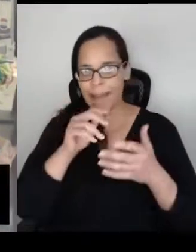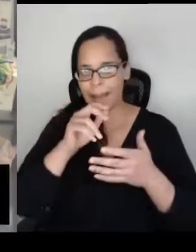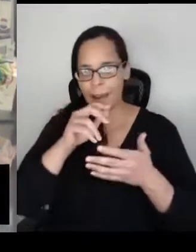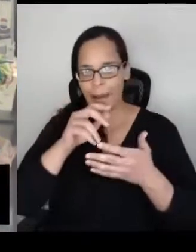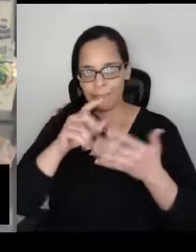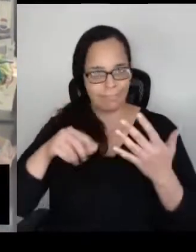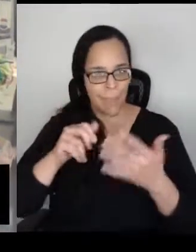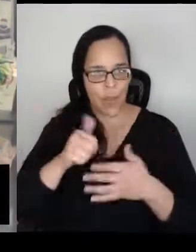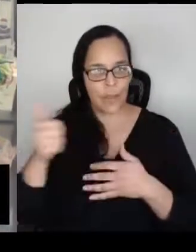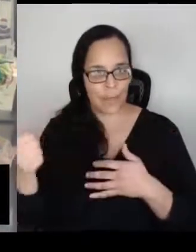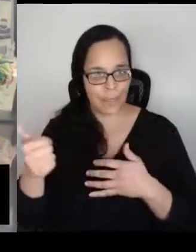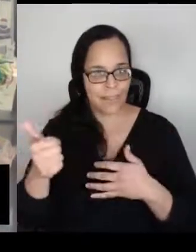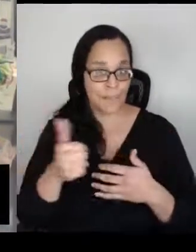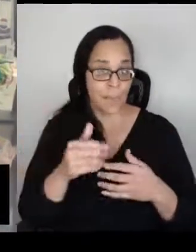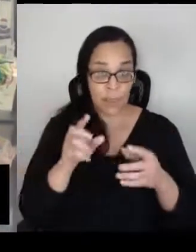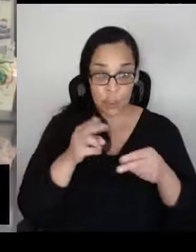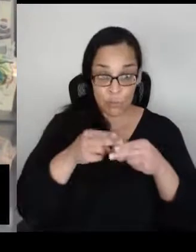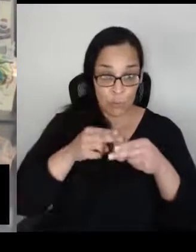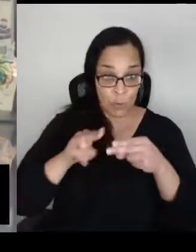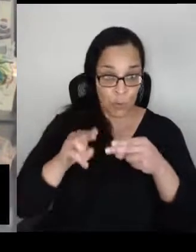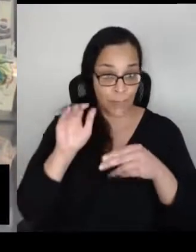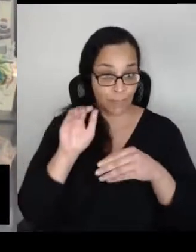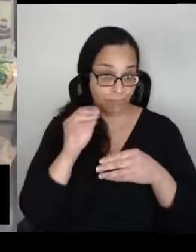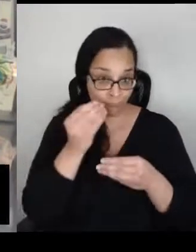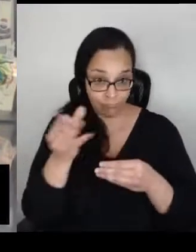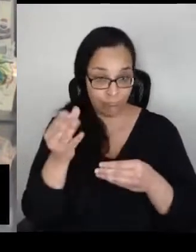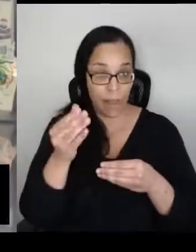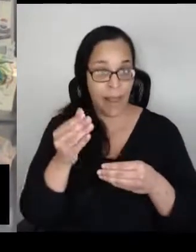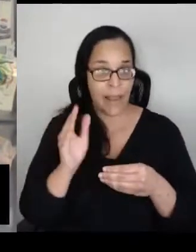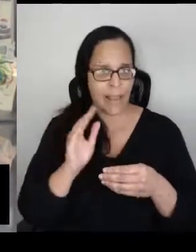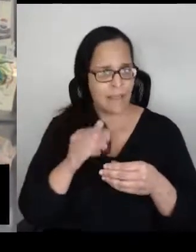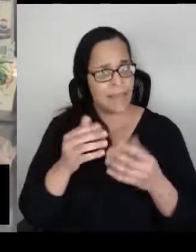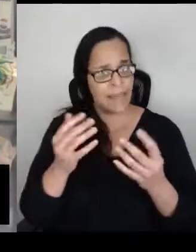guests and attendees are their own and do not necessarily reflect the views of The WNET Group.